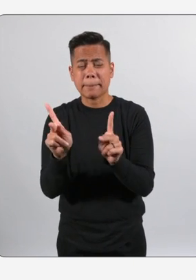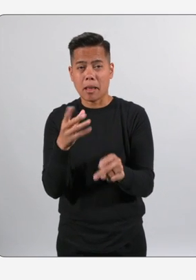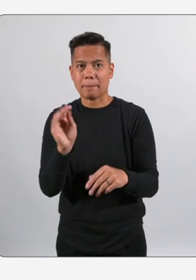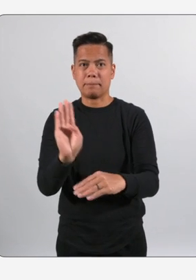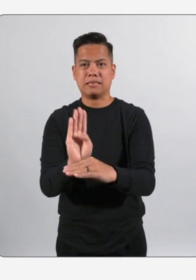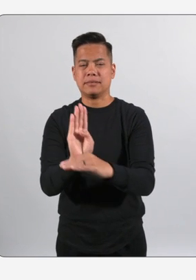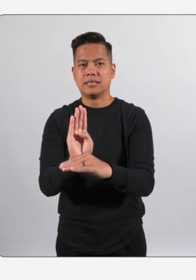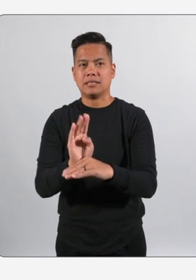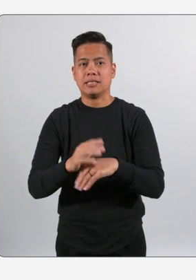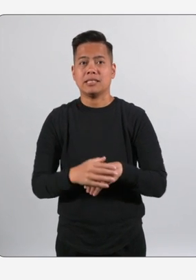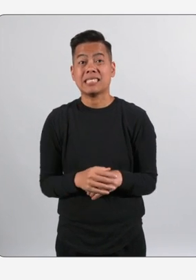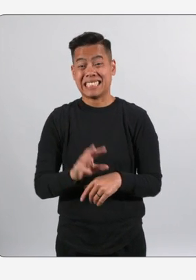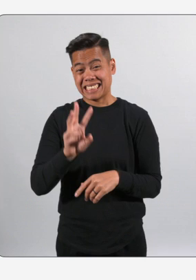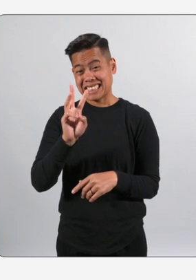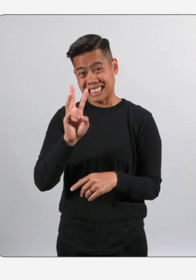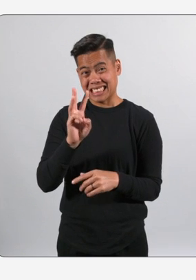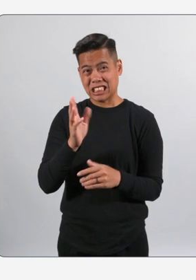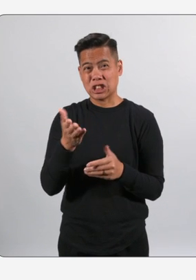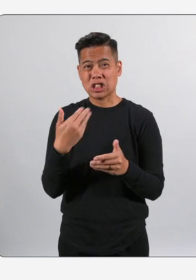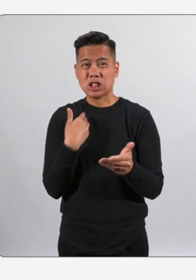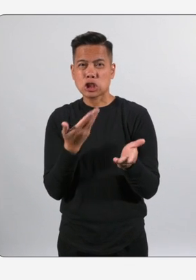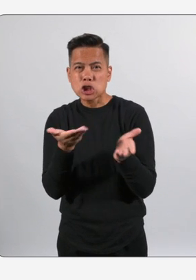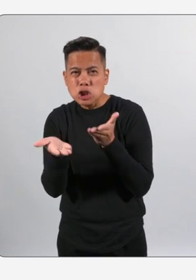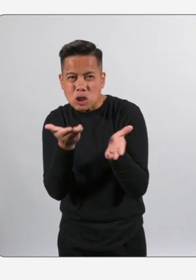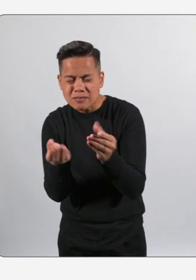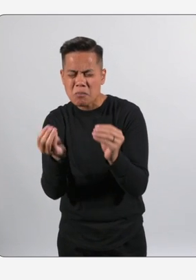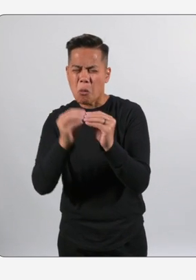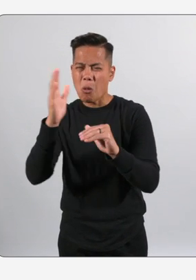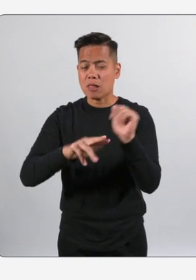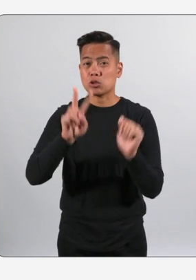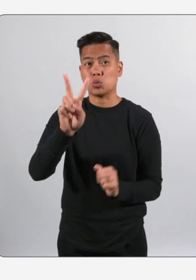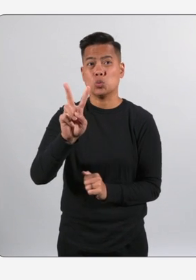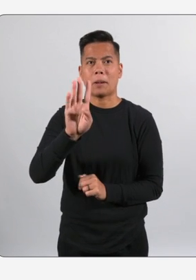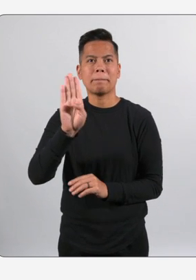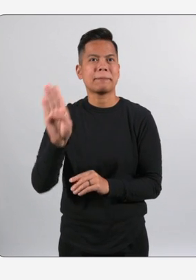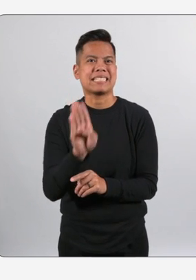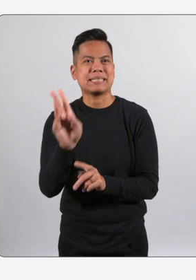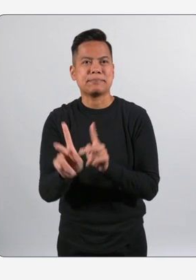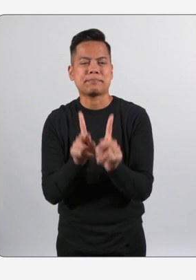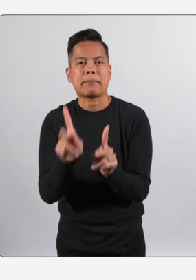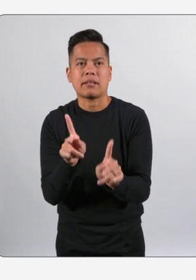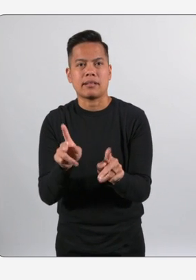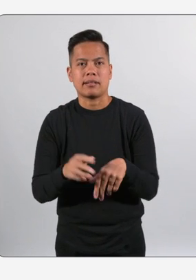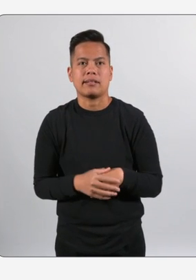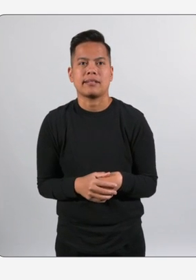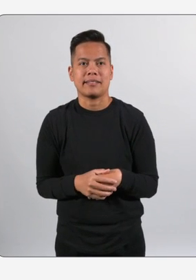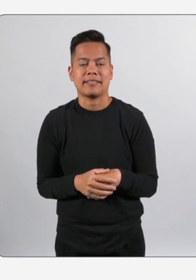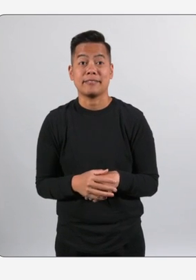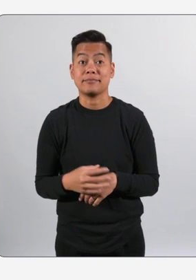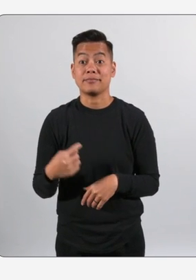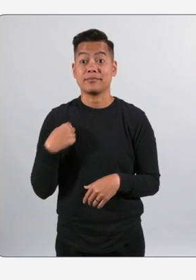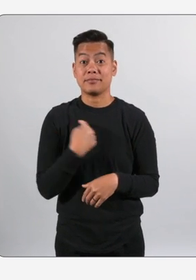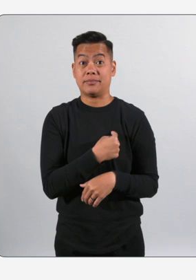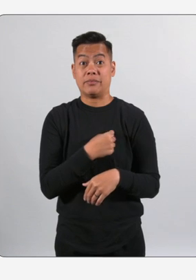and six that serve more than two billion people. So when we launch something in